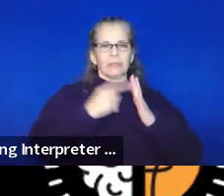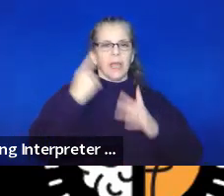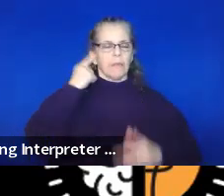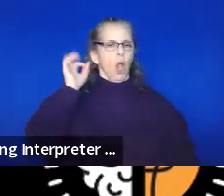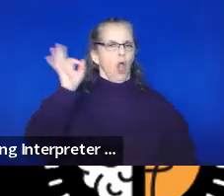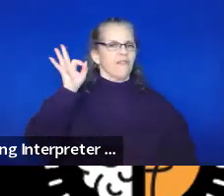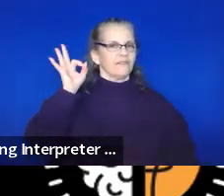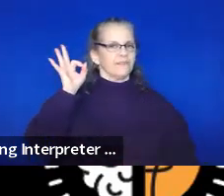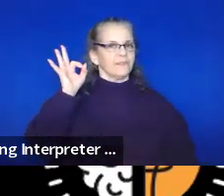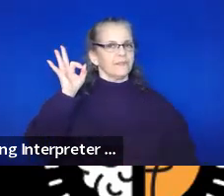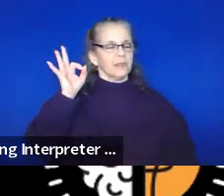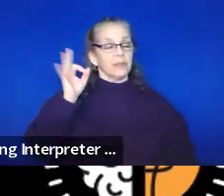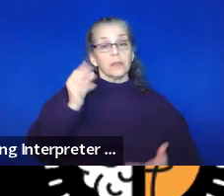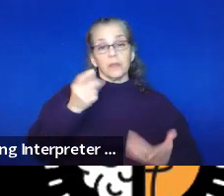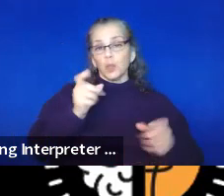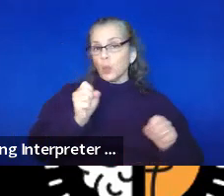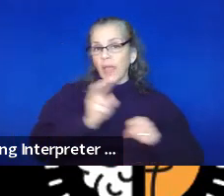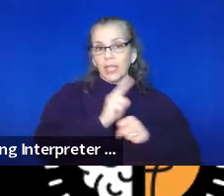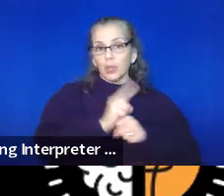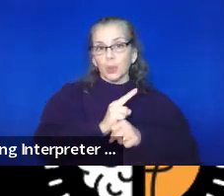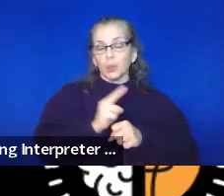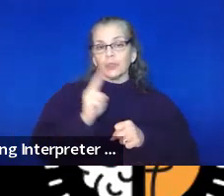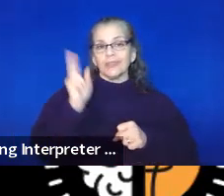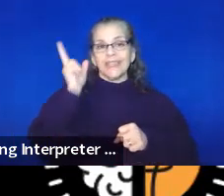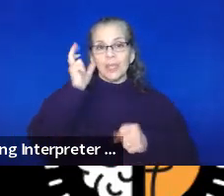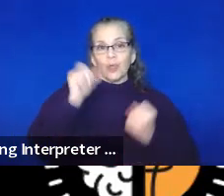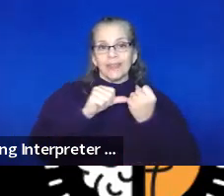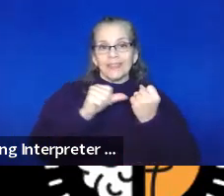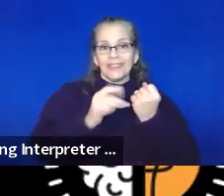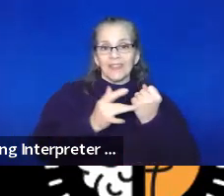You can use hearing assistive technology, like remote microphones, I use these all the